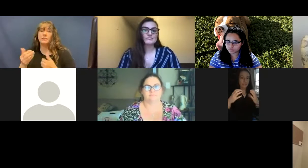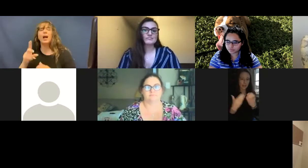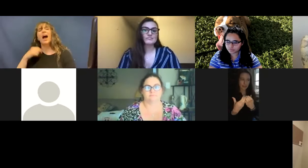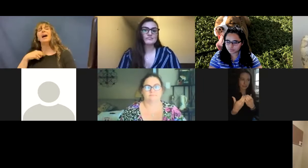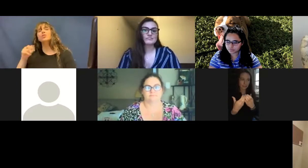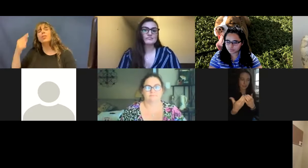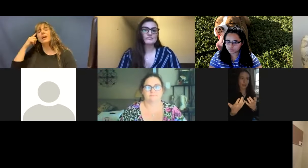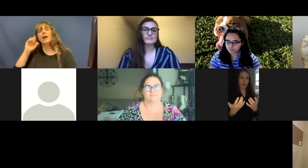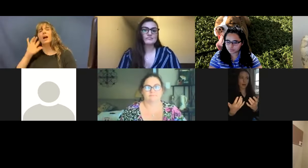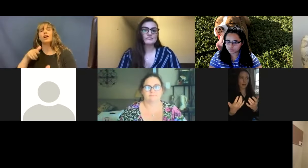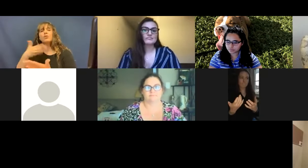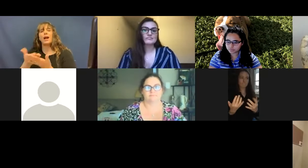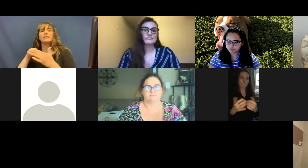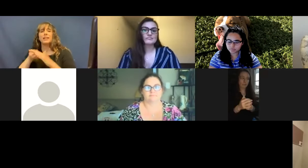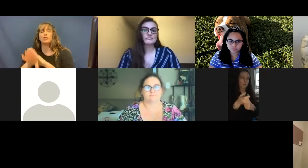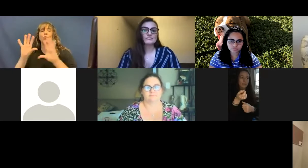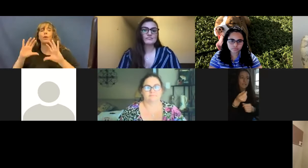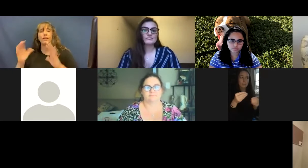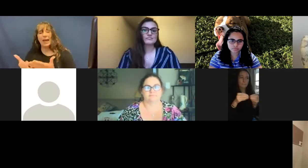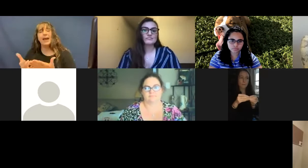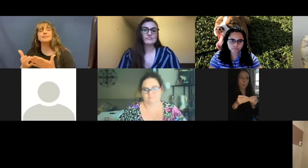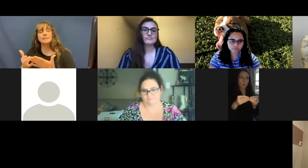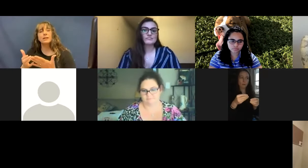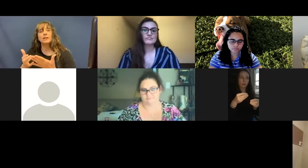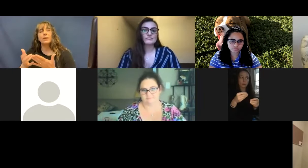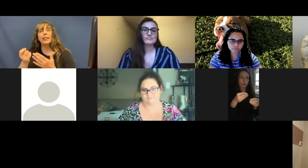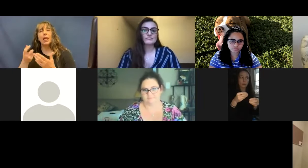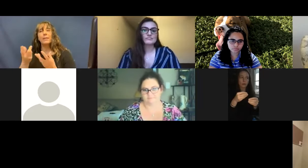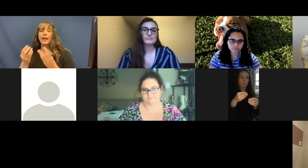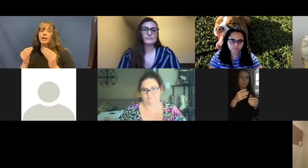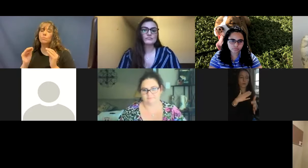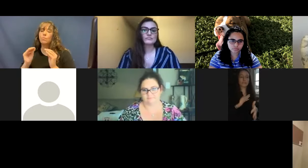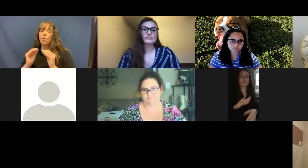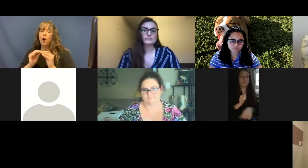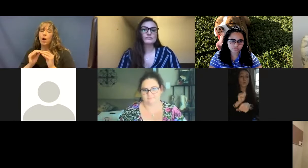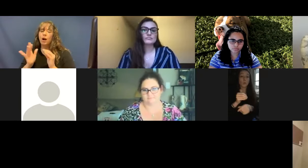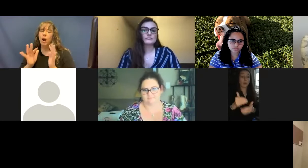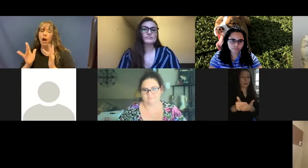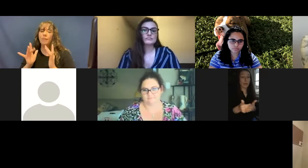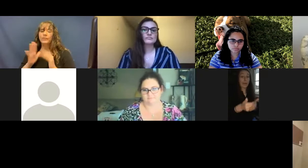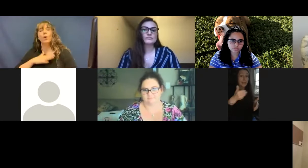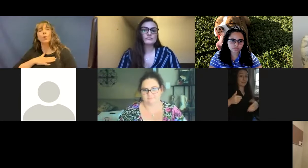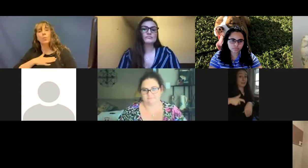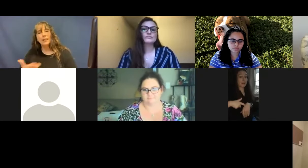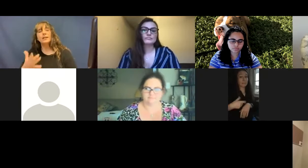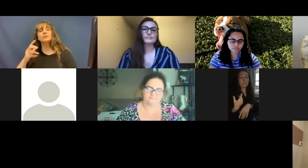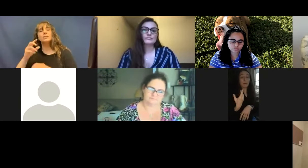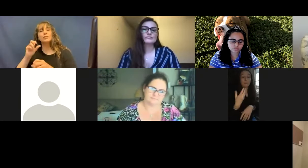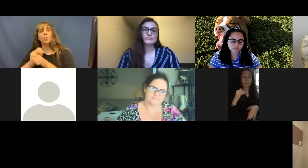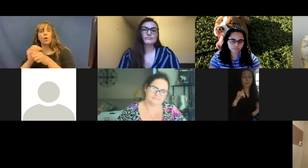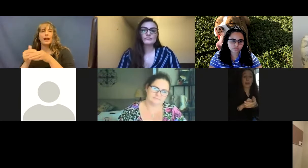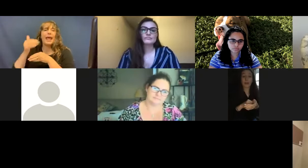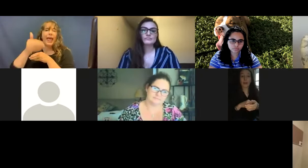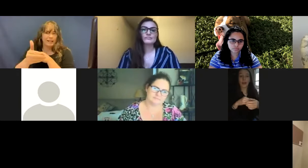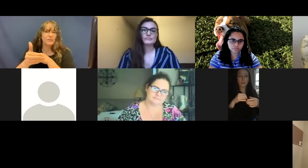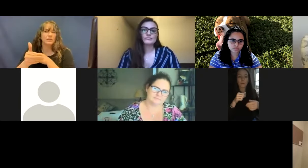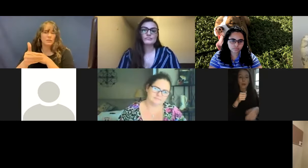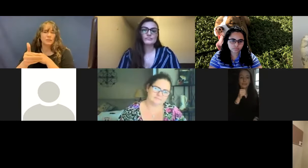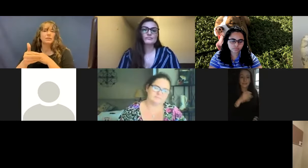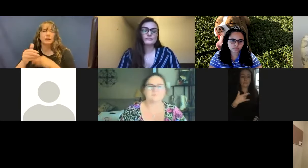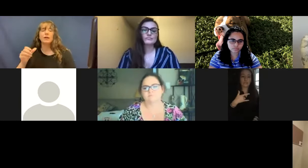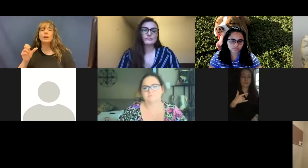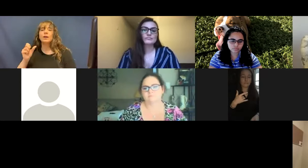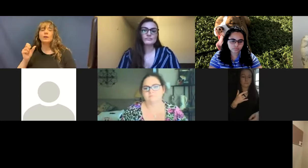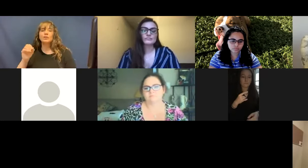to class with a little bit more willingness to work ahead of time so that I didn't feel